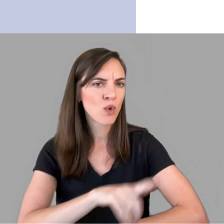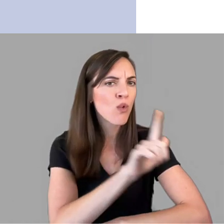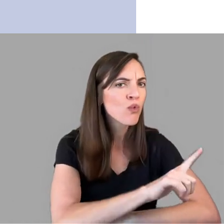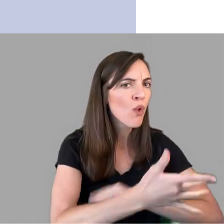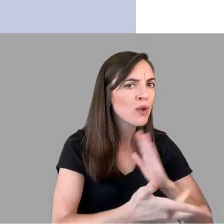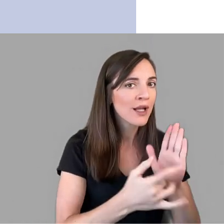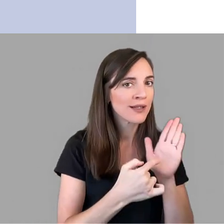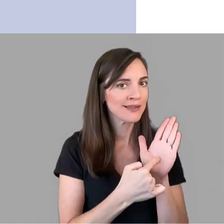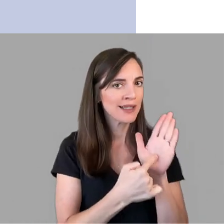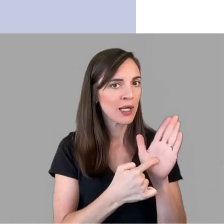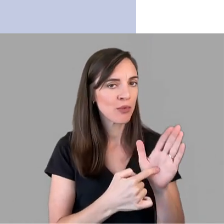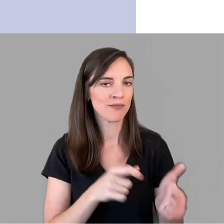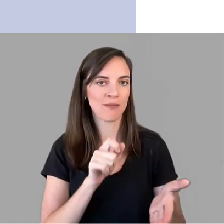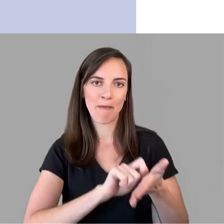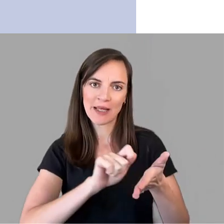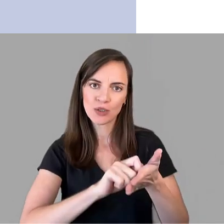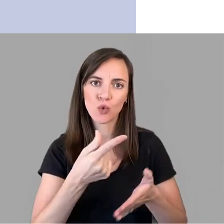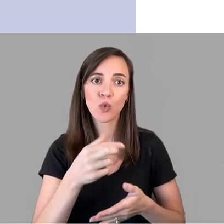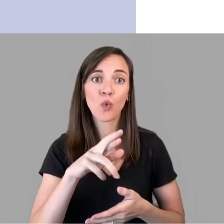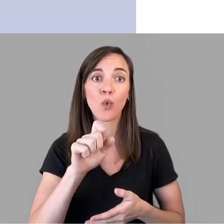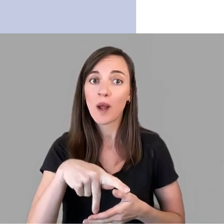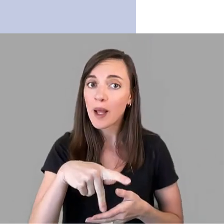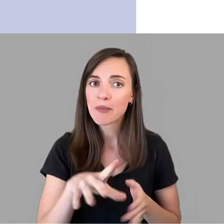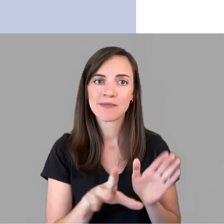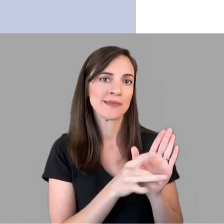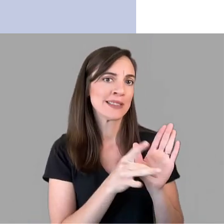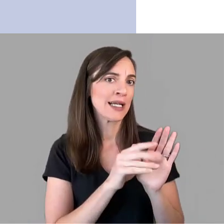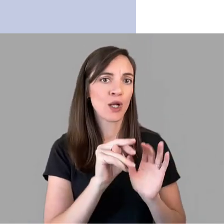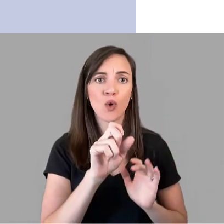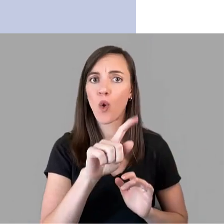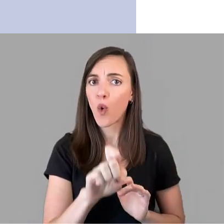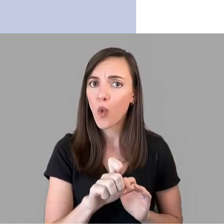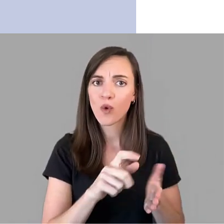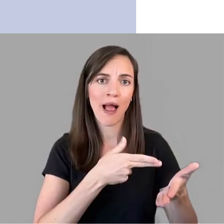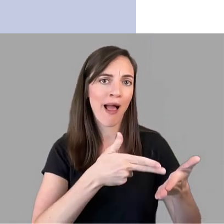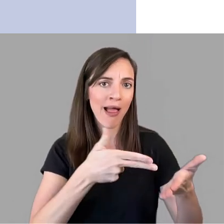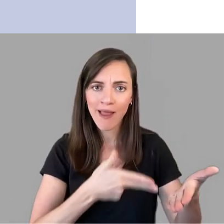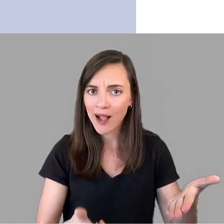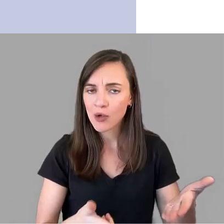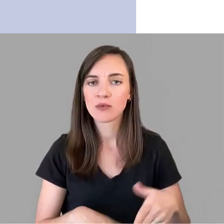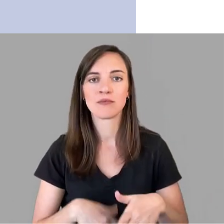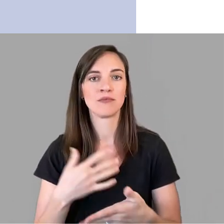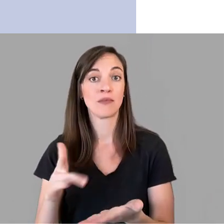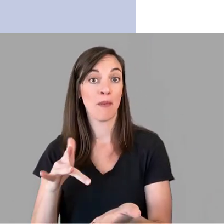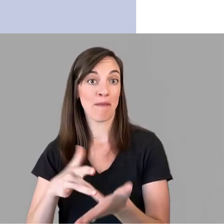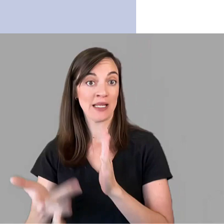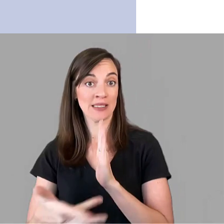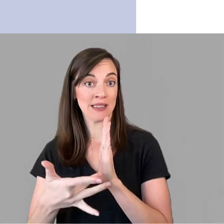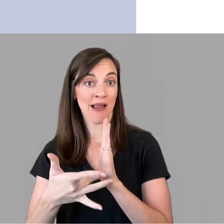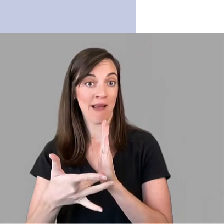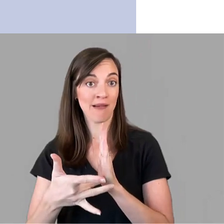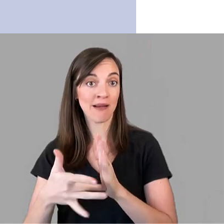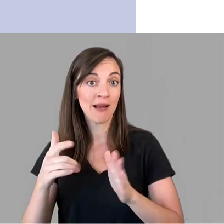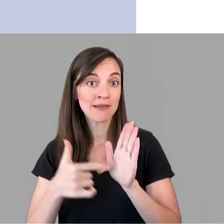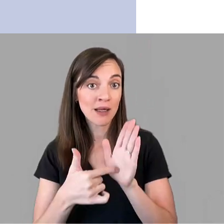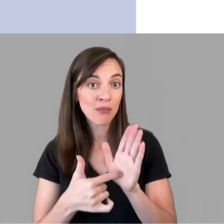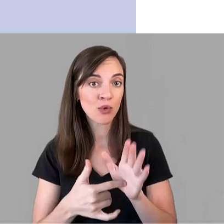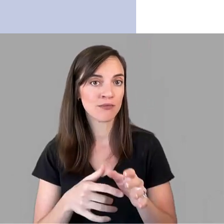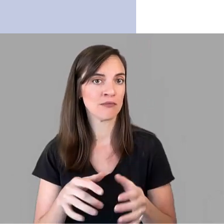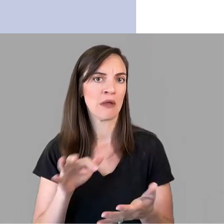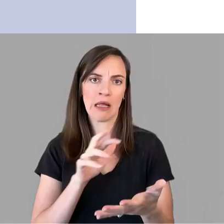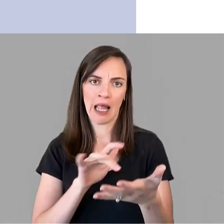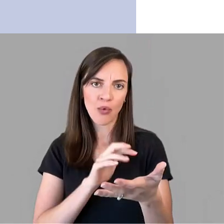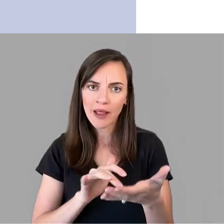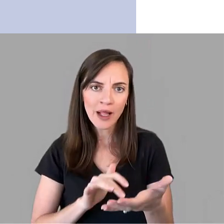sticky notes, highlighters. Mid tech items may include calculators, speech-to-text technology,